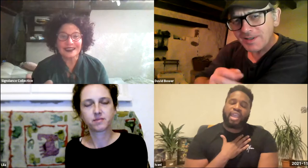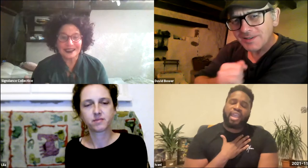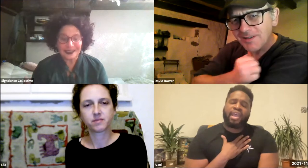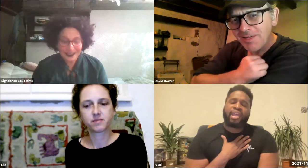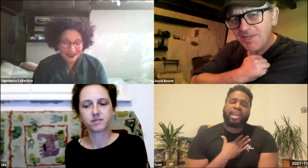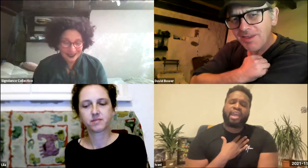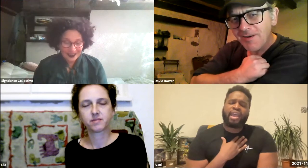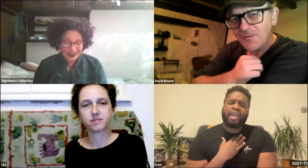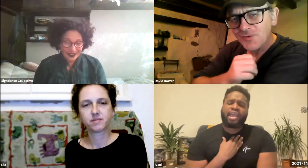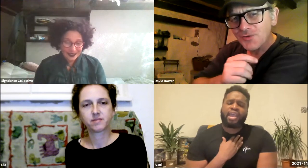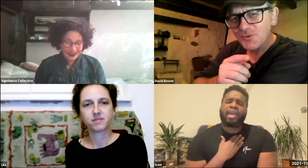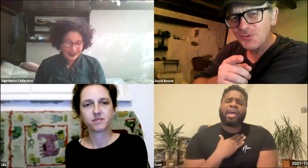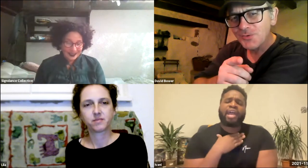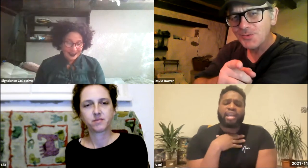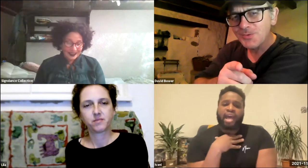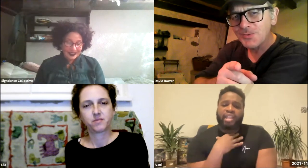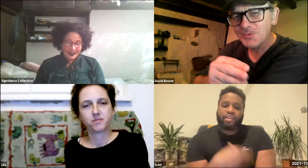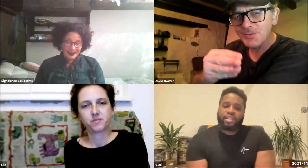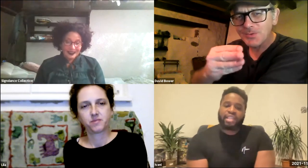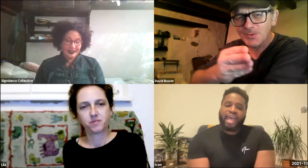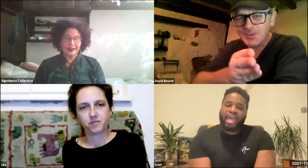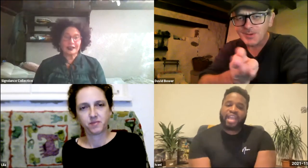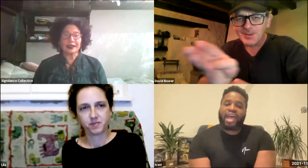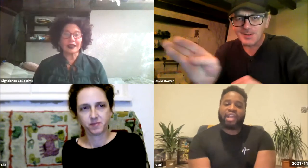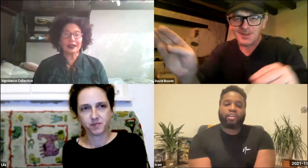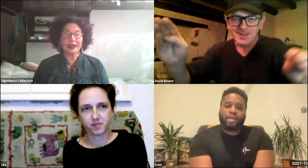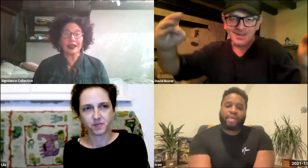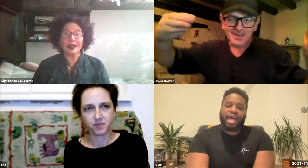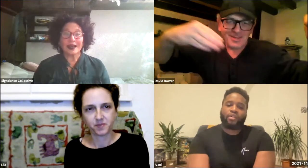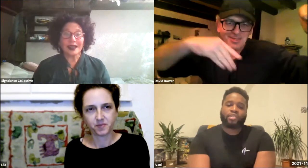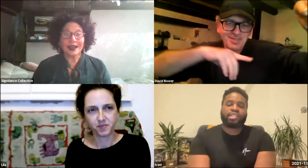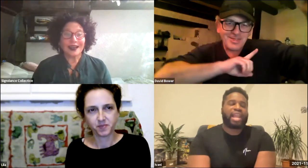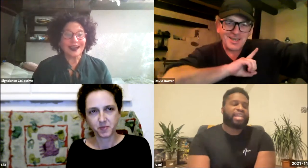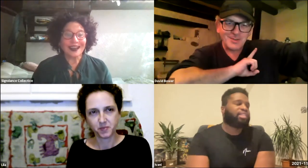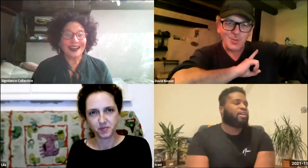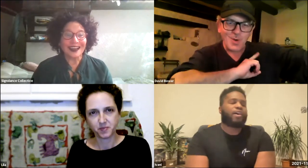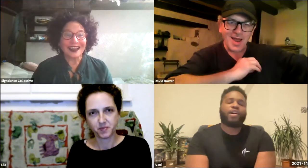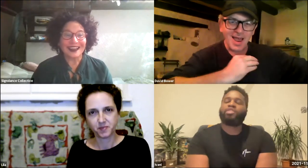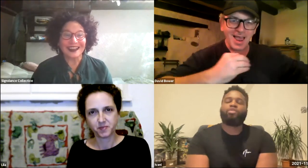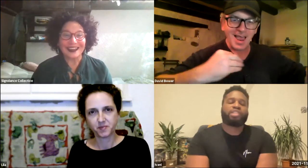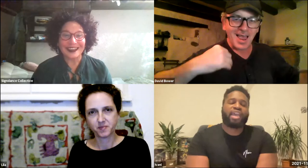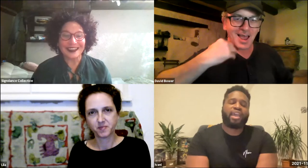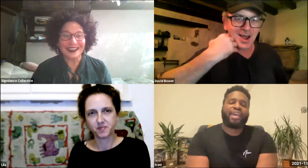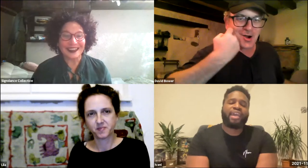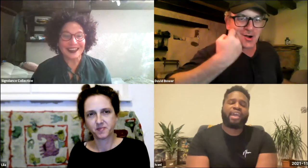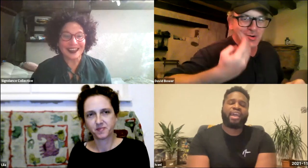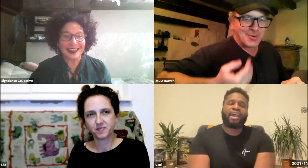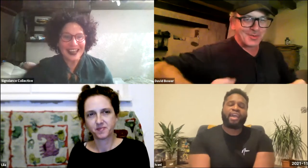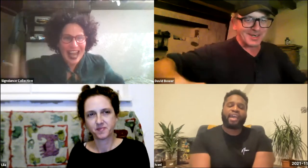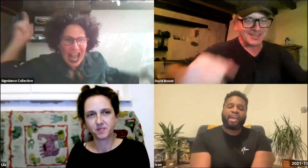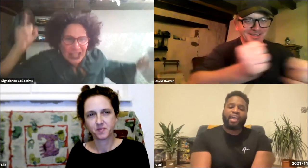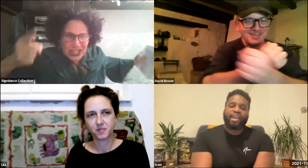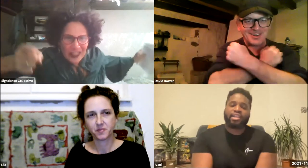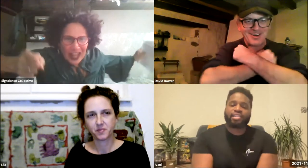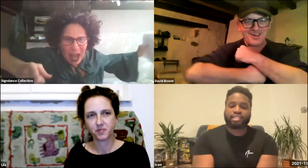So I mean there is Gabriel Garcia Marquez, he wrote One Hundred Years of Solitude and magical